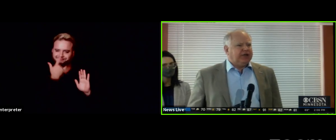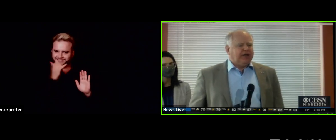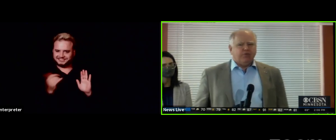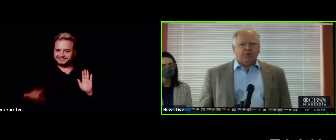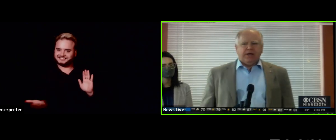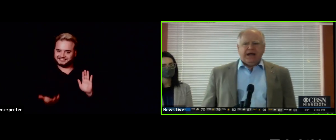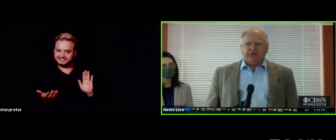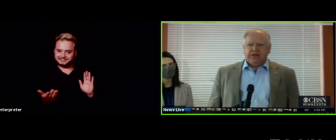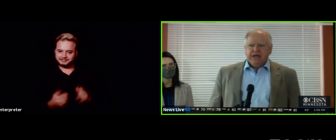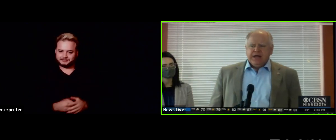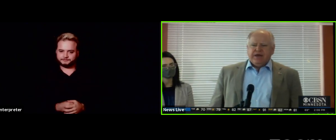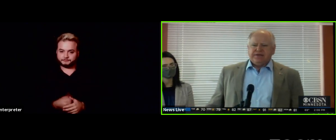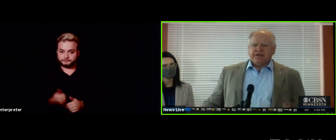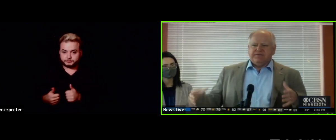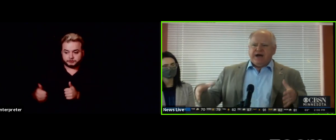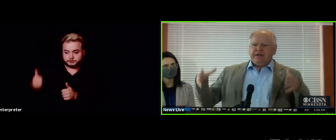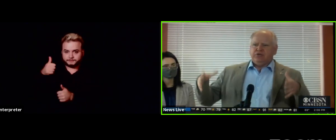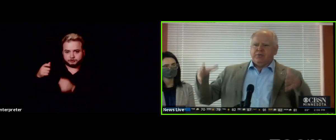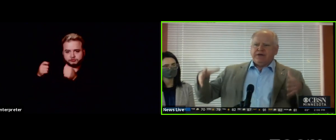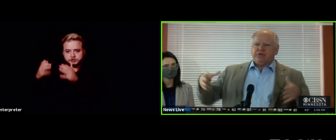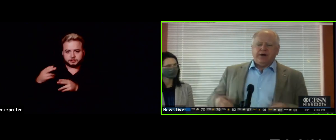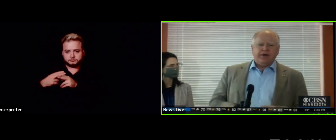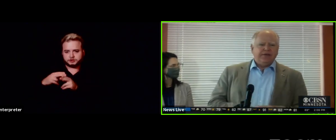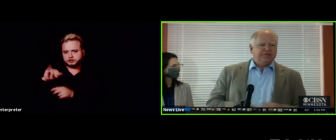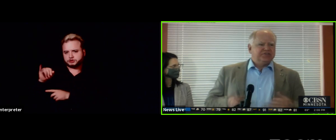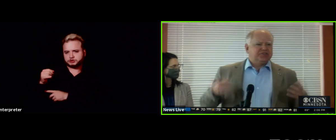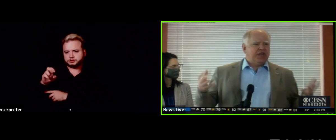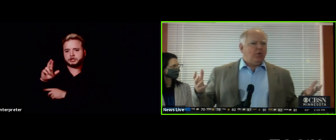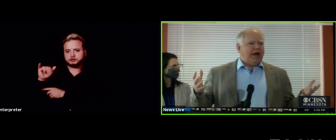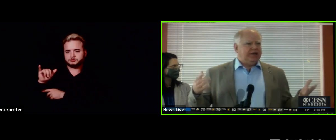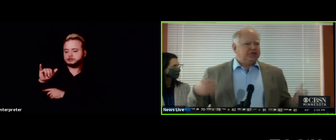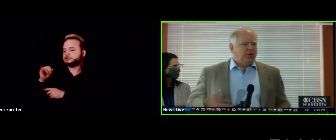and affordable housing that is confined to the metro area. This is a statewide issue.